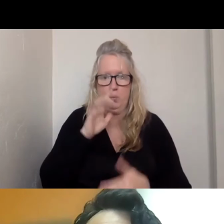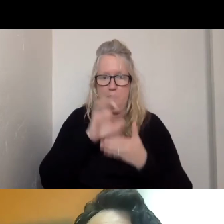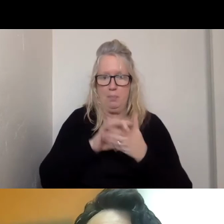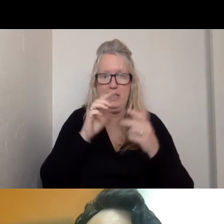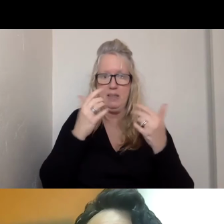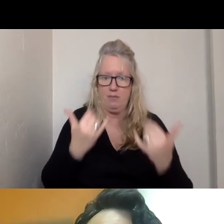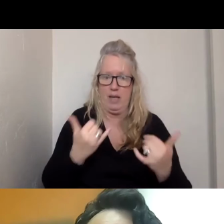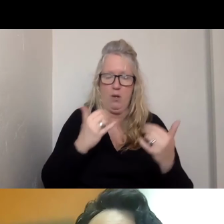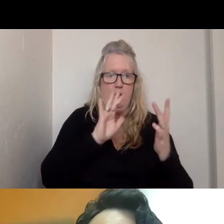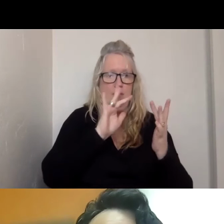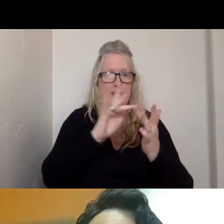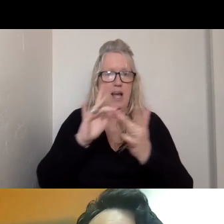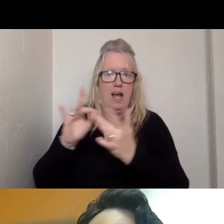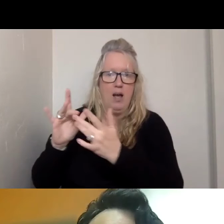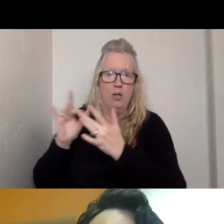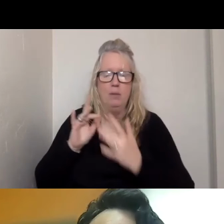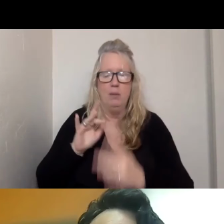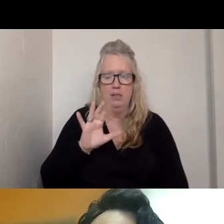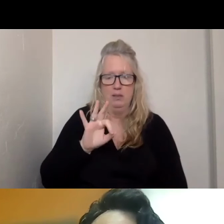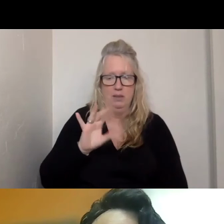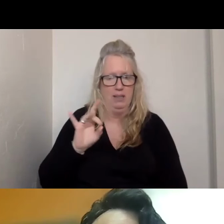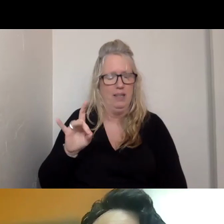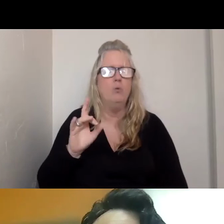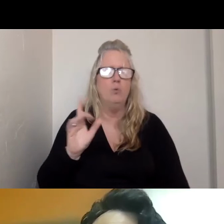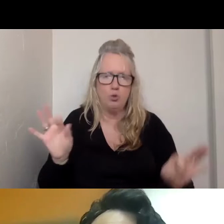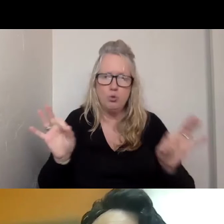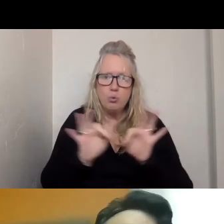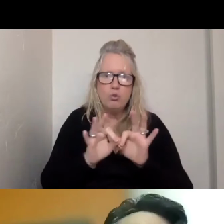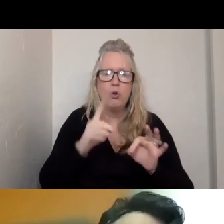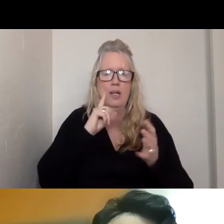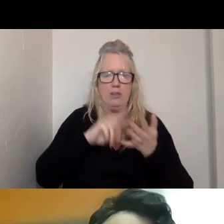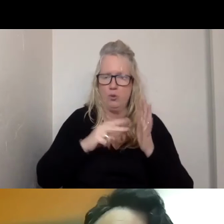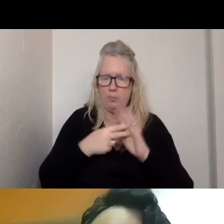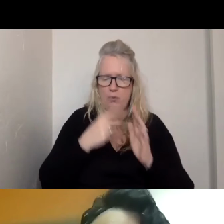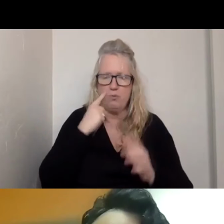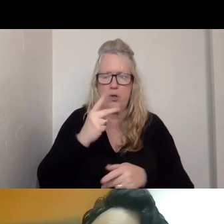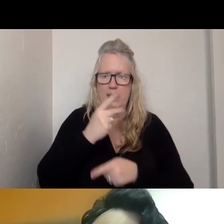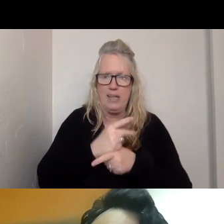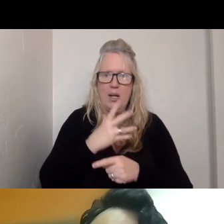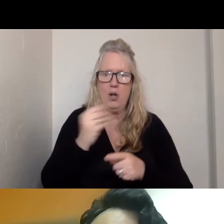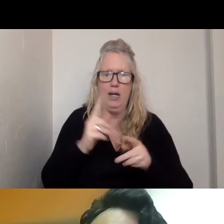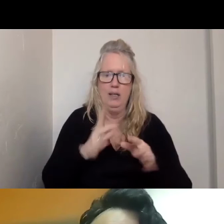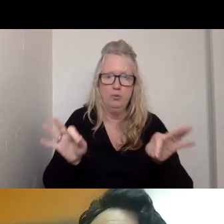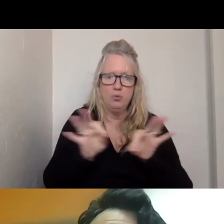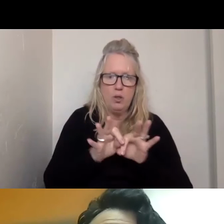THIS IS DOING IS CRUCIAL AND 988 IS CRUCIAL IN TERMS OF HISPANIC AND